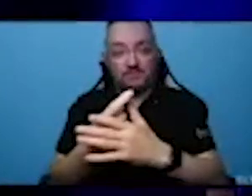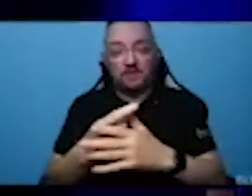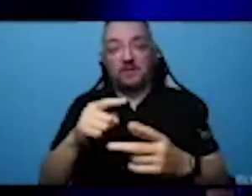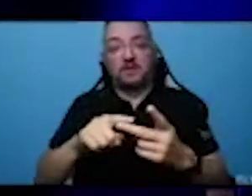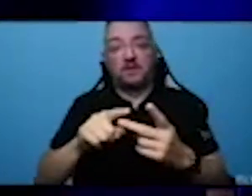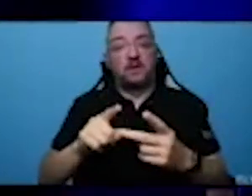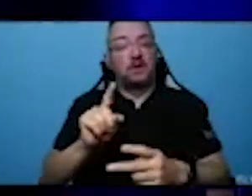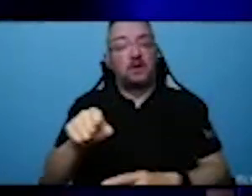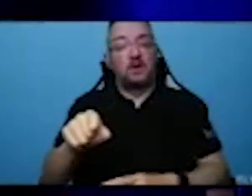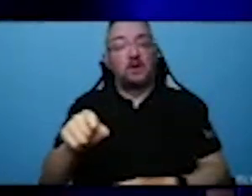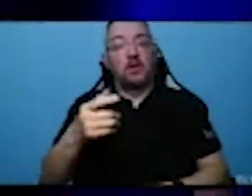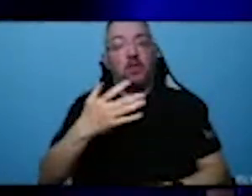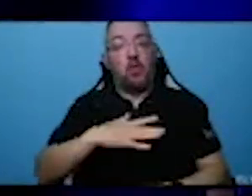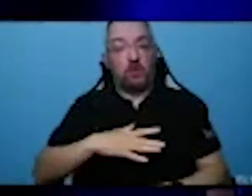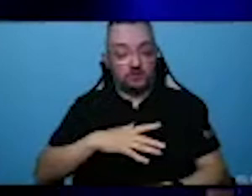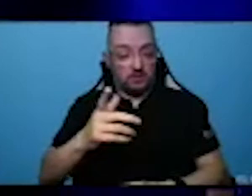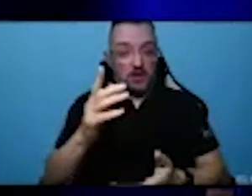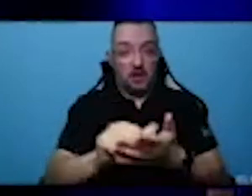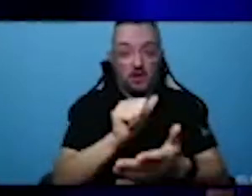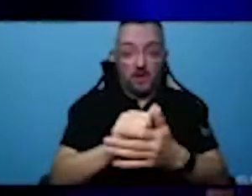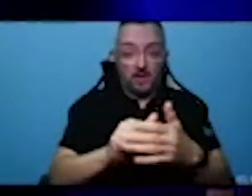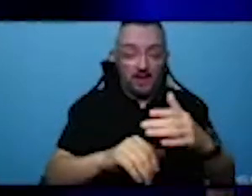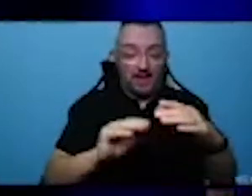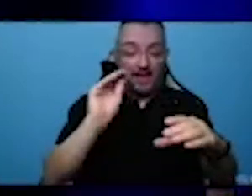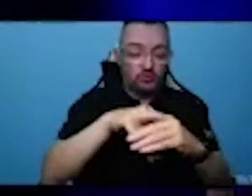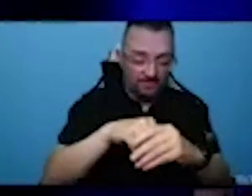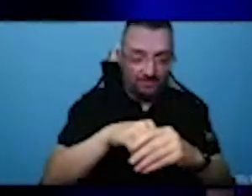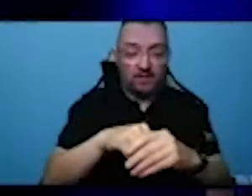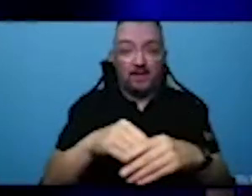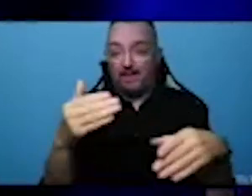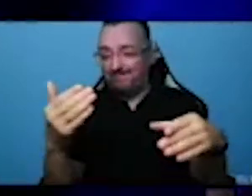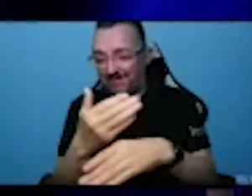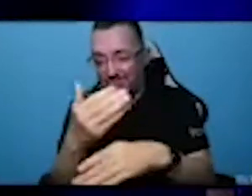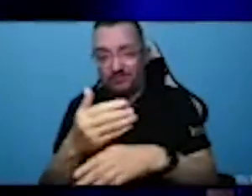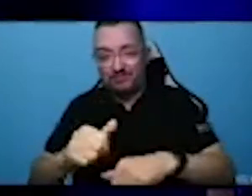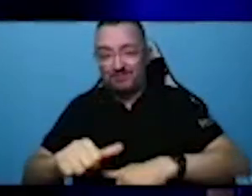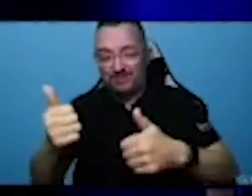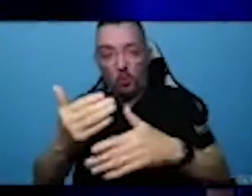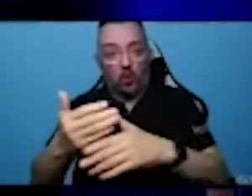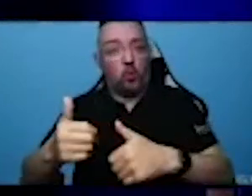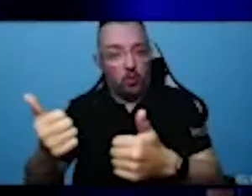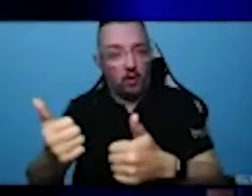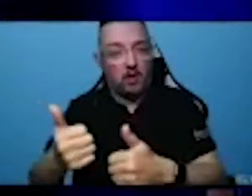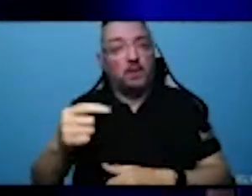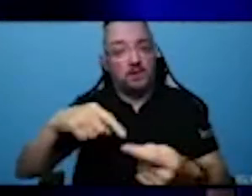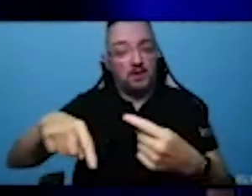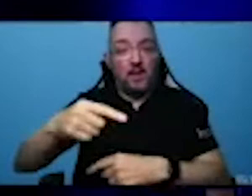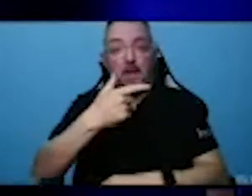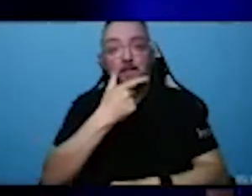and effective and therefore efficient. Actually, those people who need to use and access those services are the best